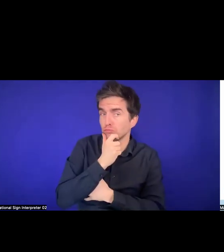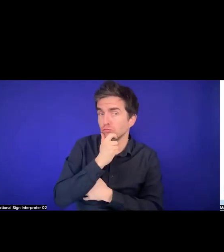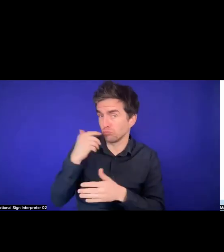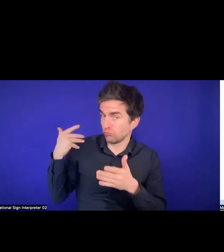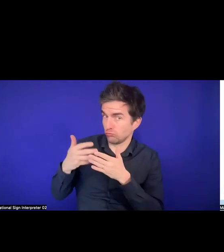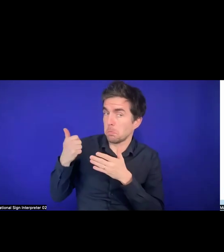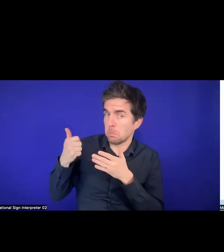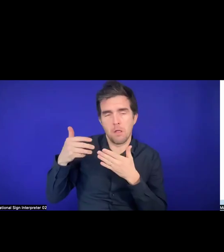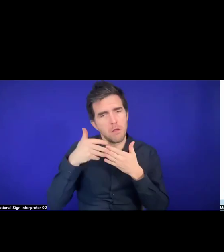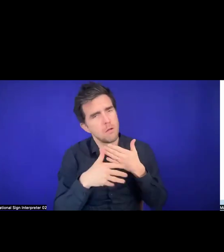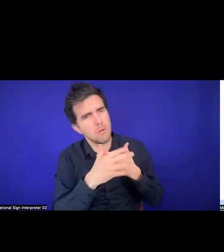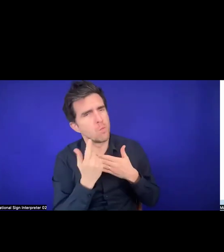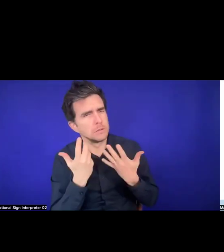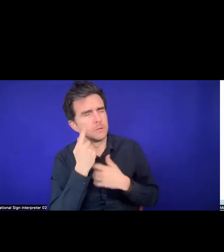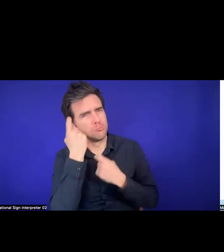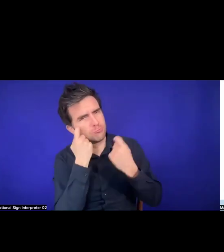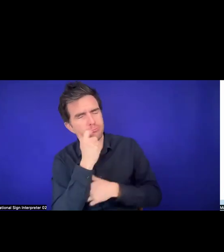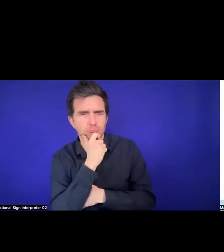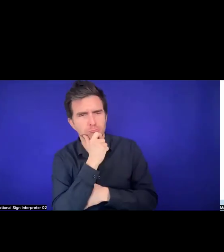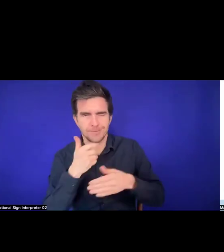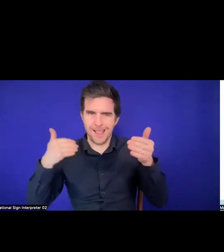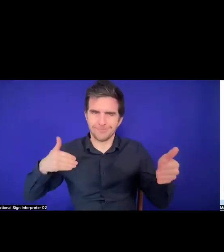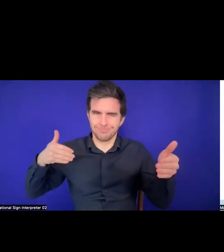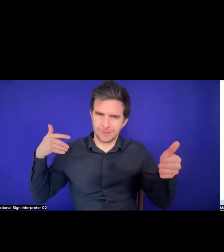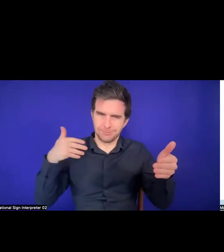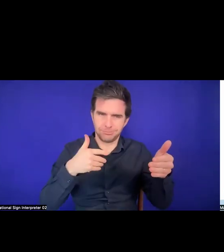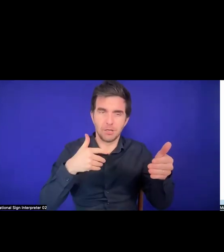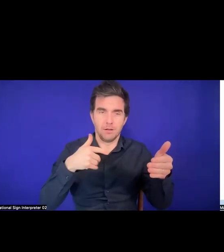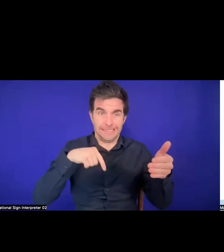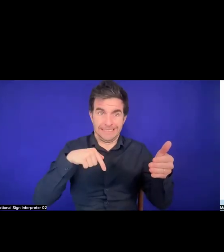practical focus work over the next couple of years in climate justice. That's it